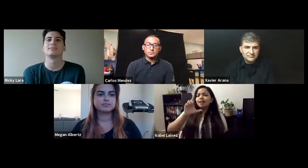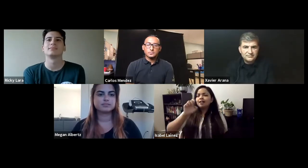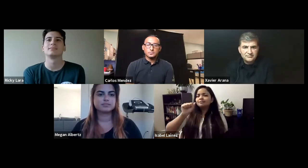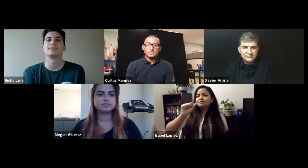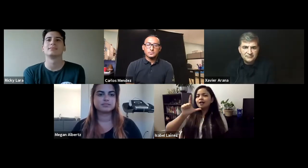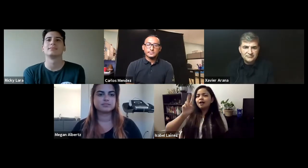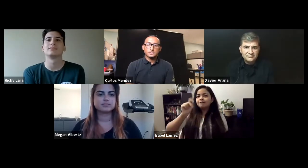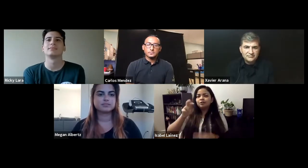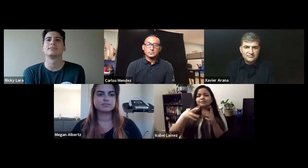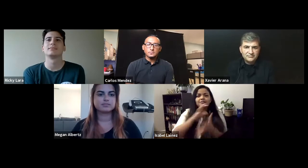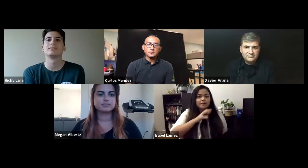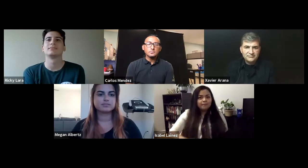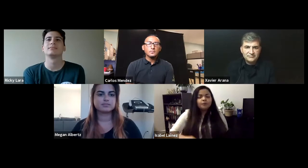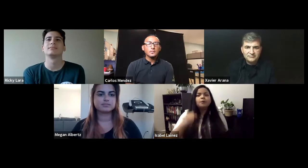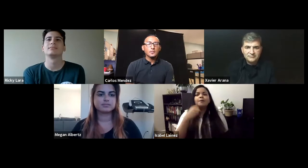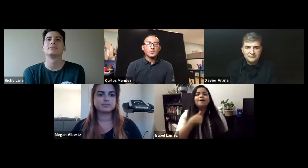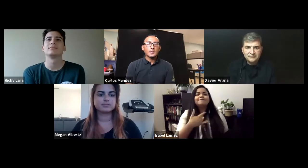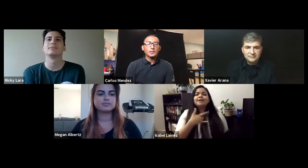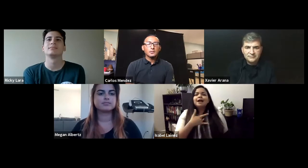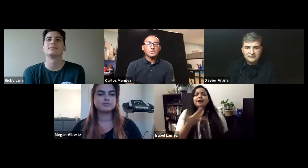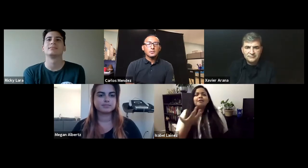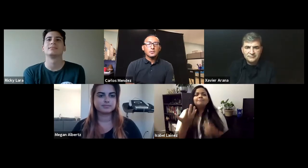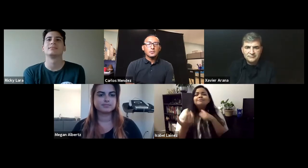with different identities from El Salvador